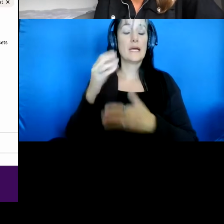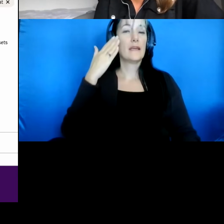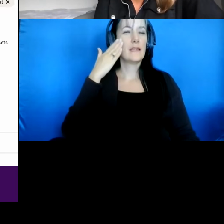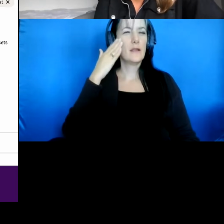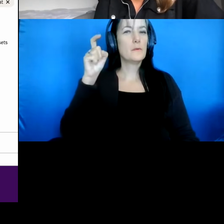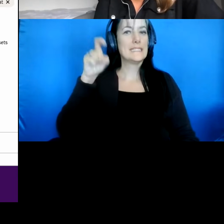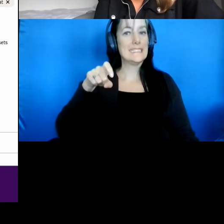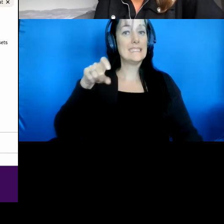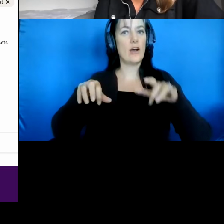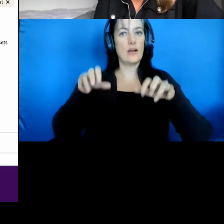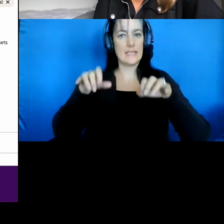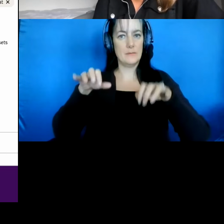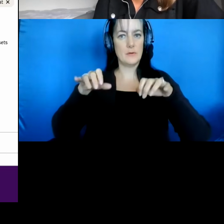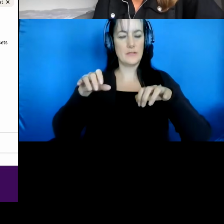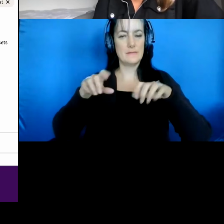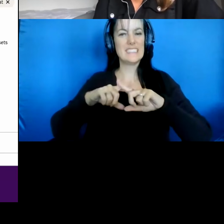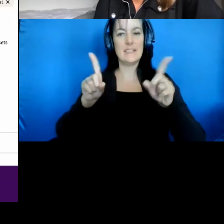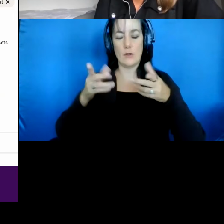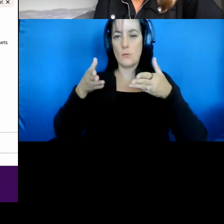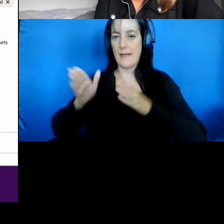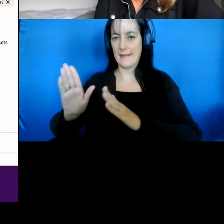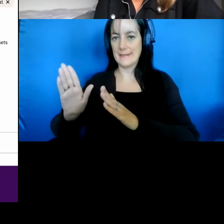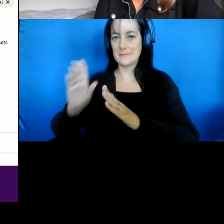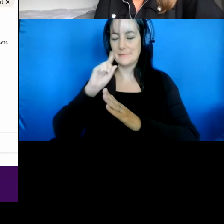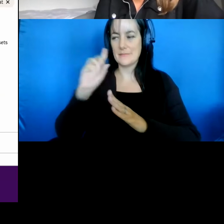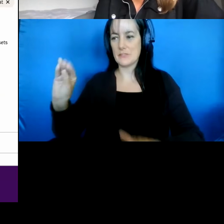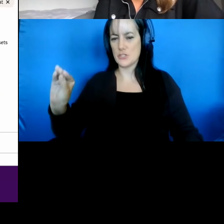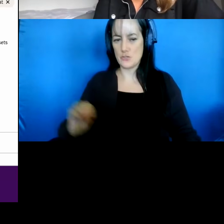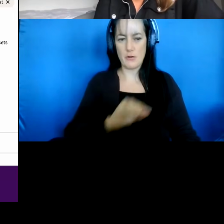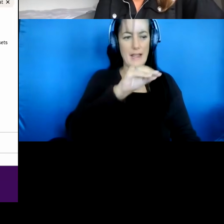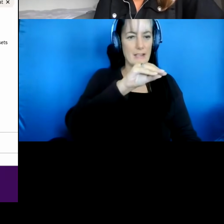for drag and drop, it does not matter how accessible you can make your drag and drop.